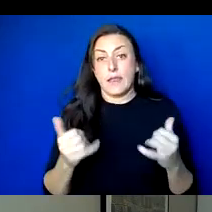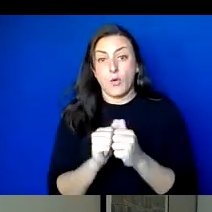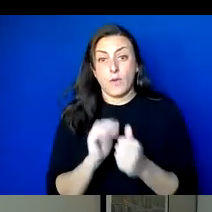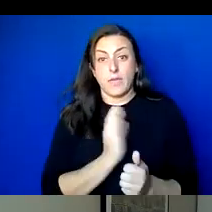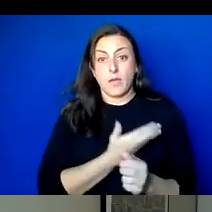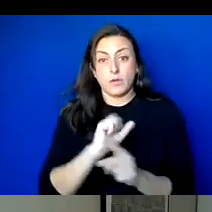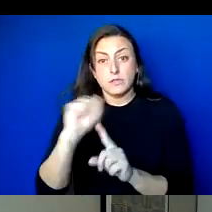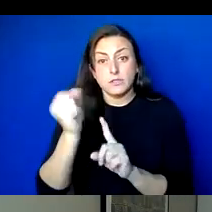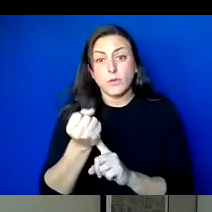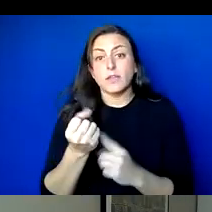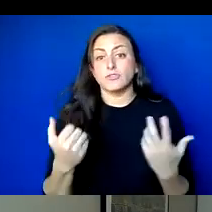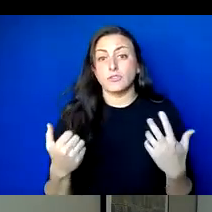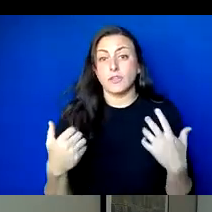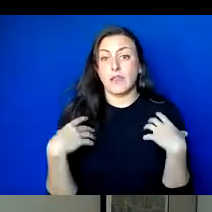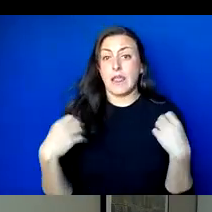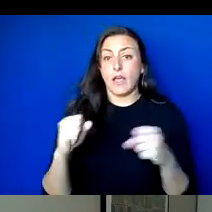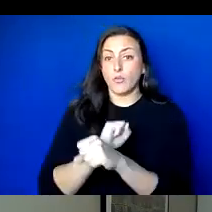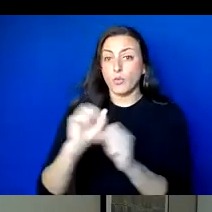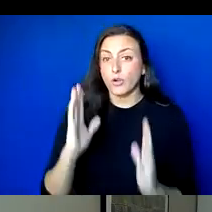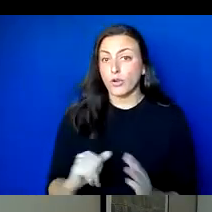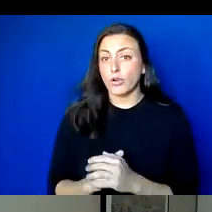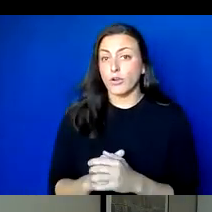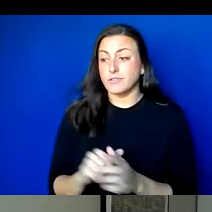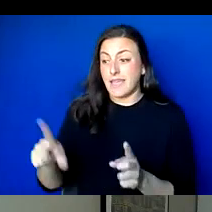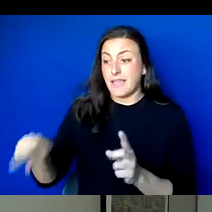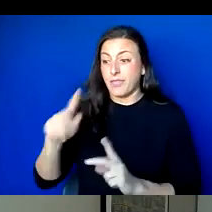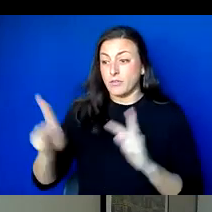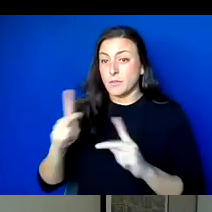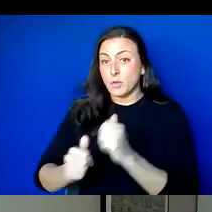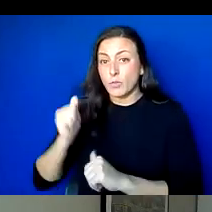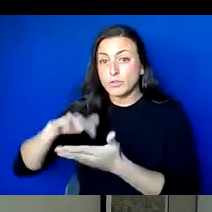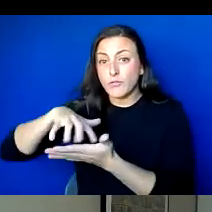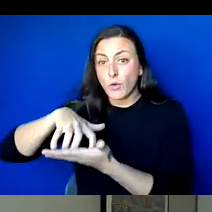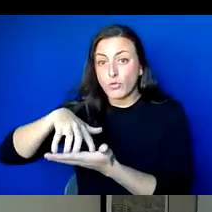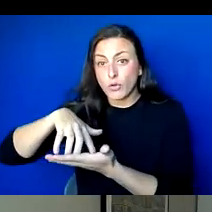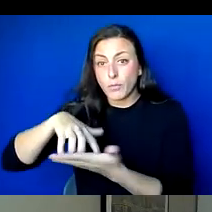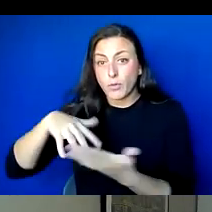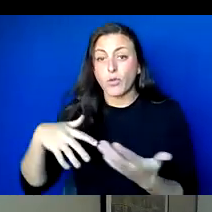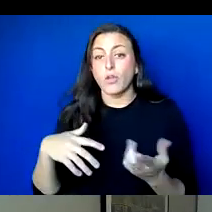and our most vulnerable - our most likely to die or be hospitalized - are becoming vaccinated,